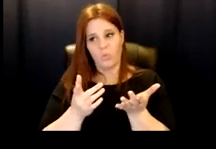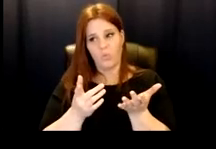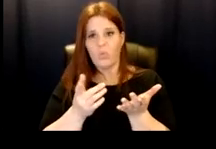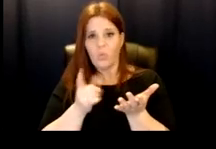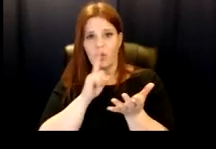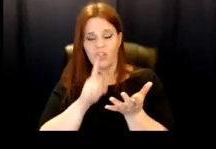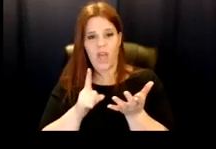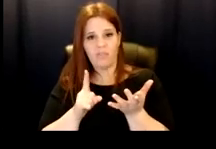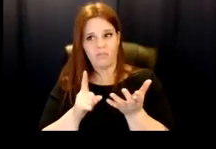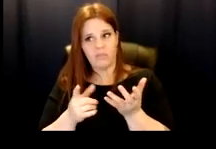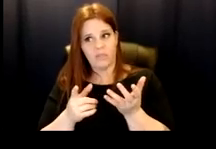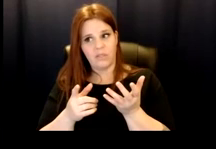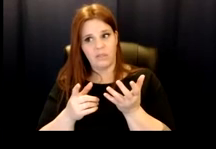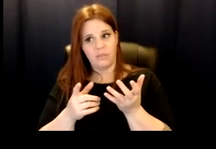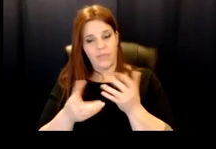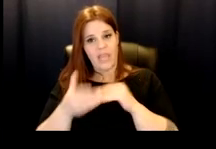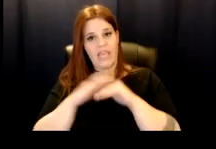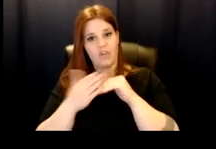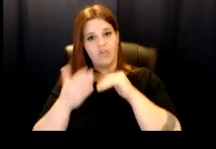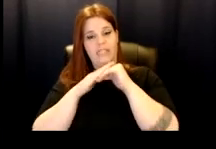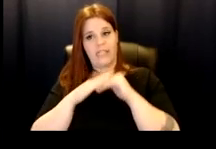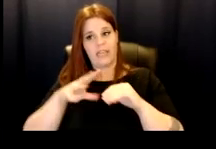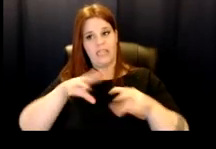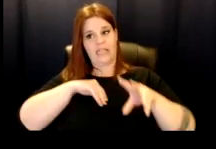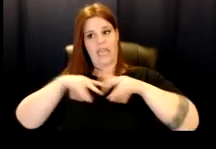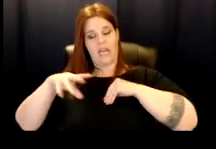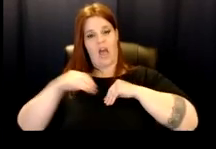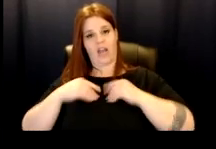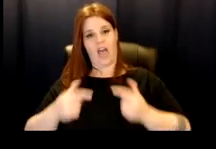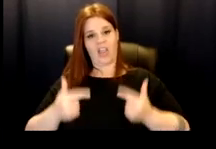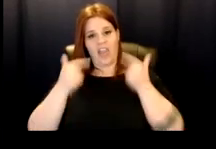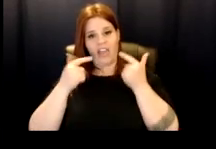taken on life or death importance. And the numbers are even worse for people